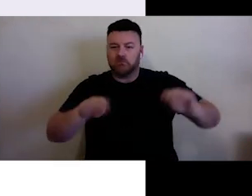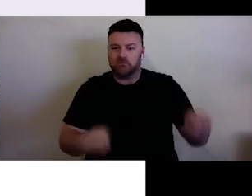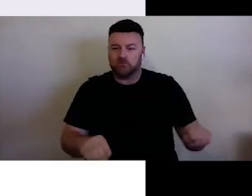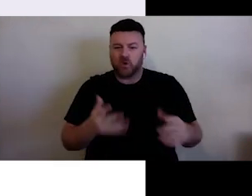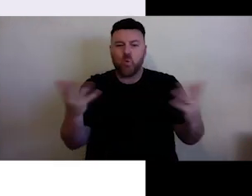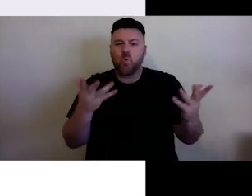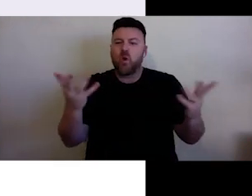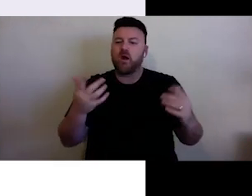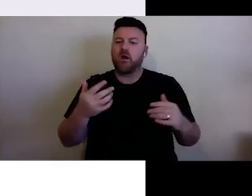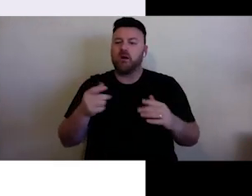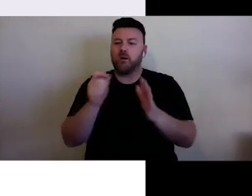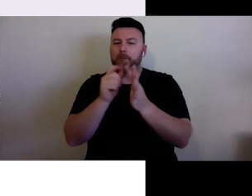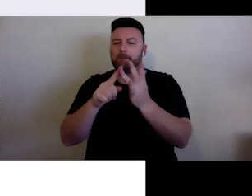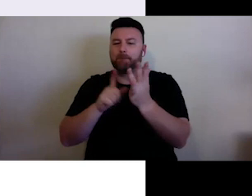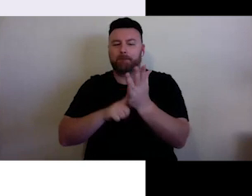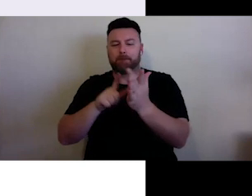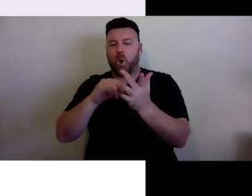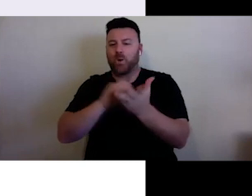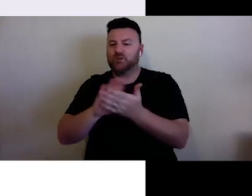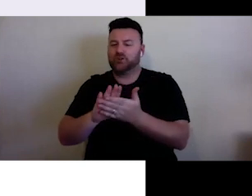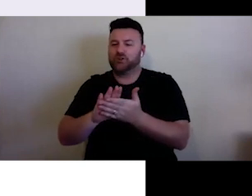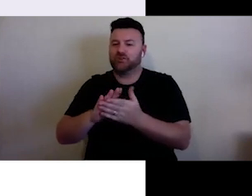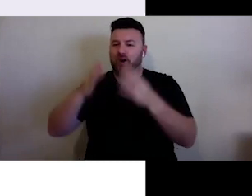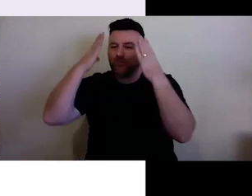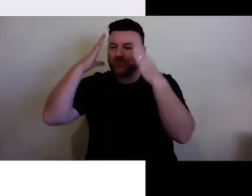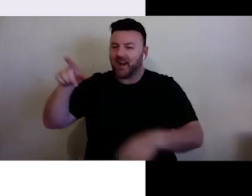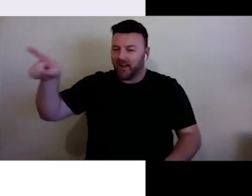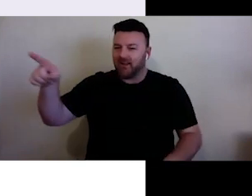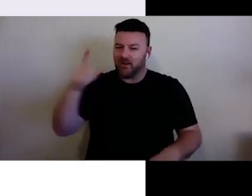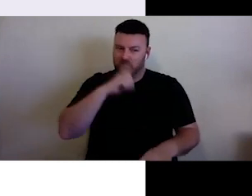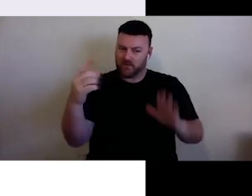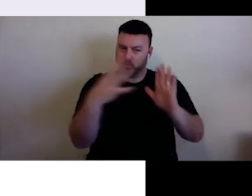So, no, there's no doubt about it that the digital form allows for